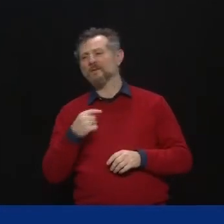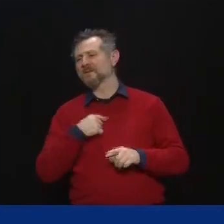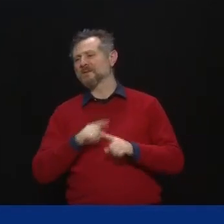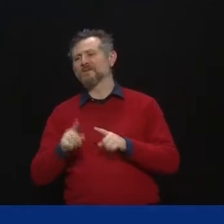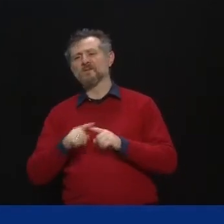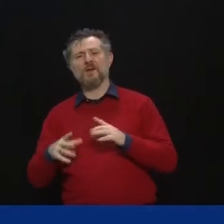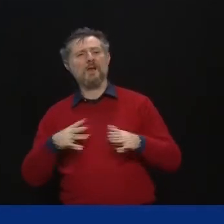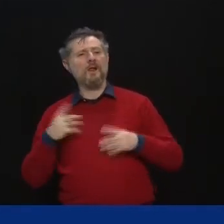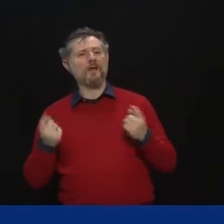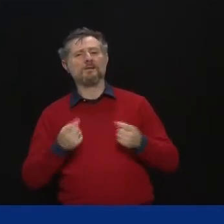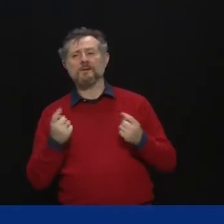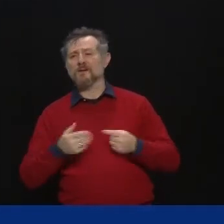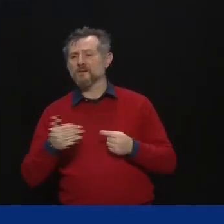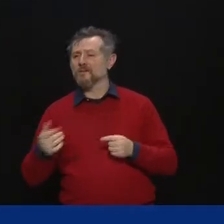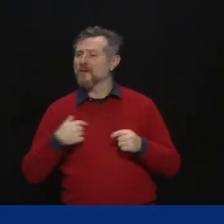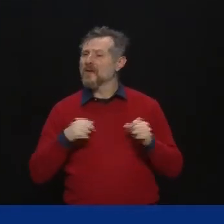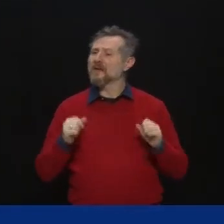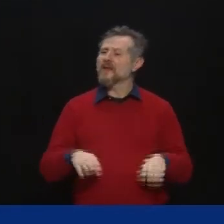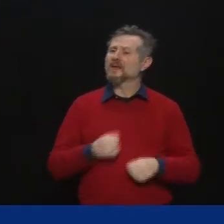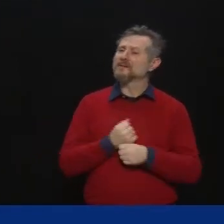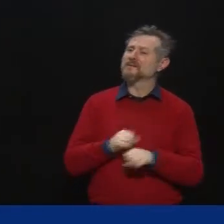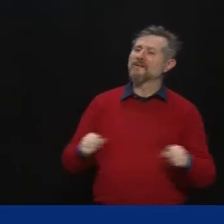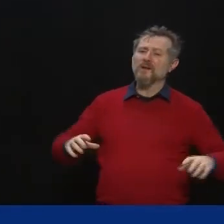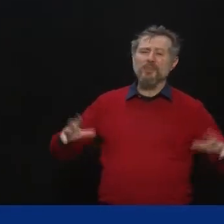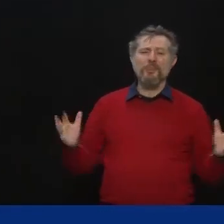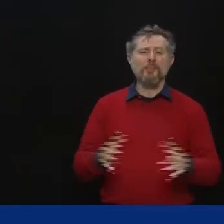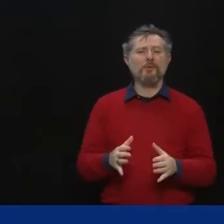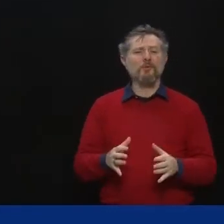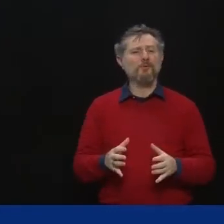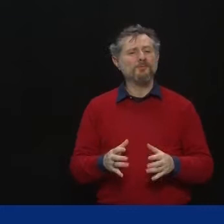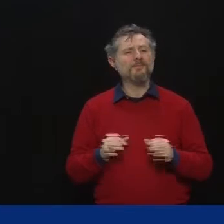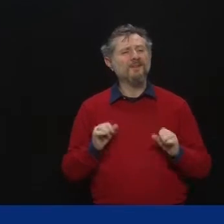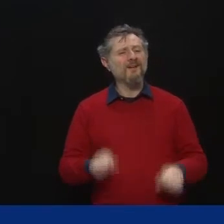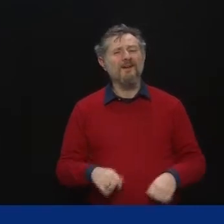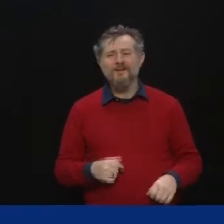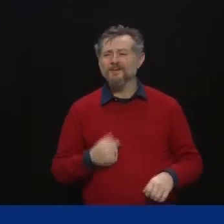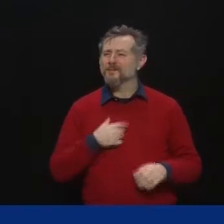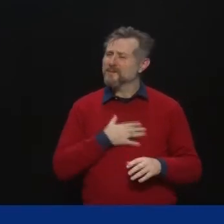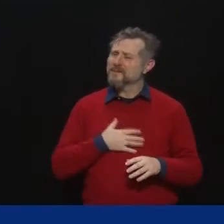GET TOGETHER AND CELEBRATE CHRISTMAS, NEW YEAR'S, KWANZAA, THROUGH ALL OF OUR GREAT